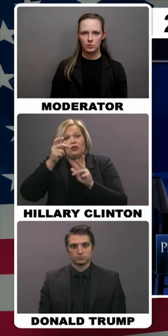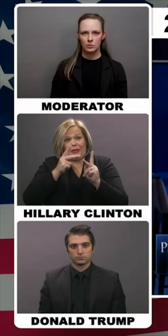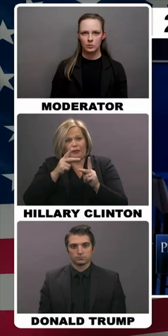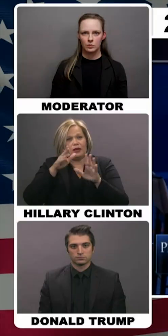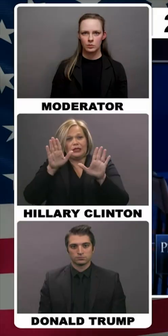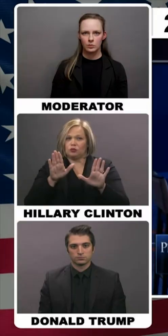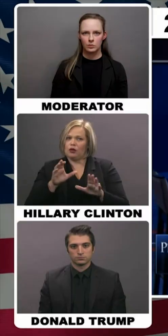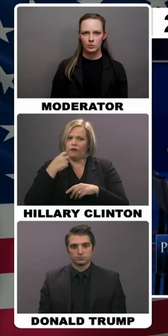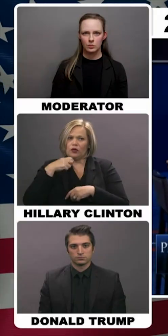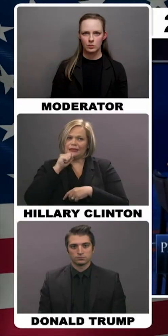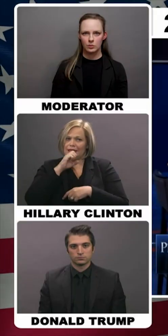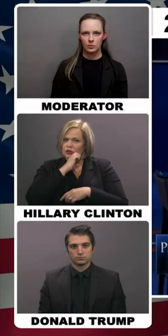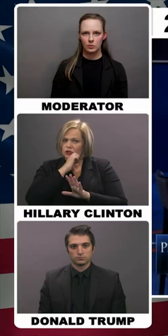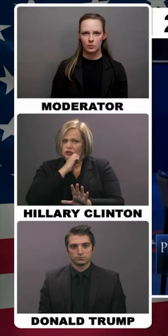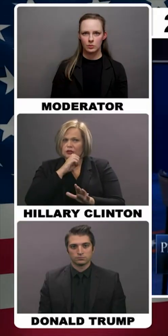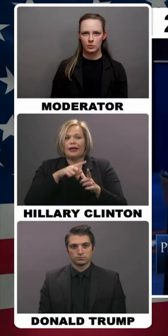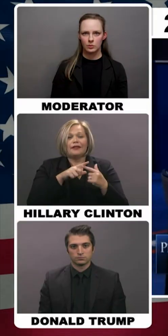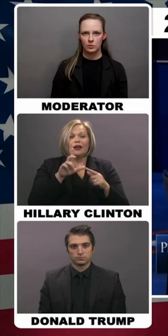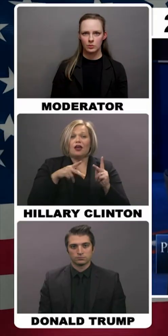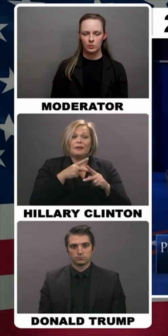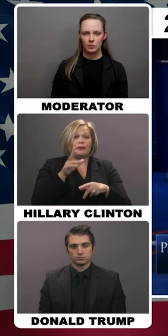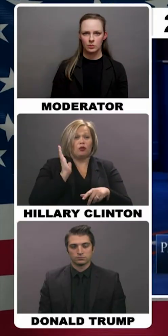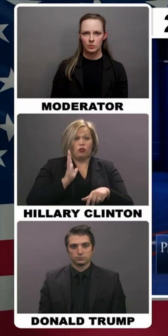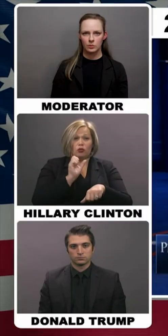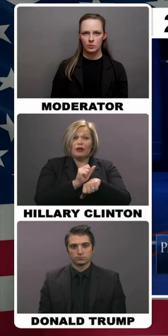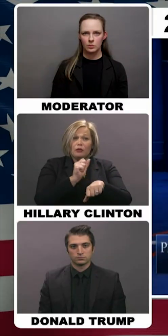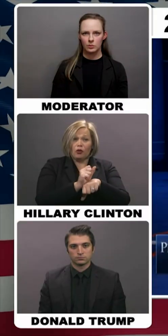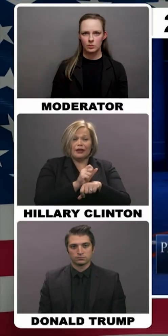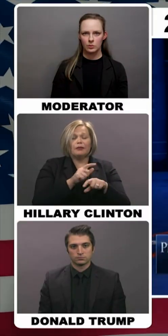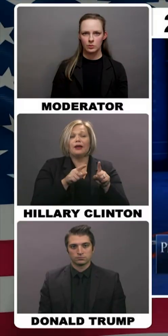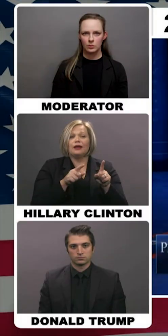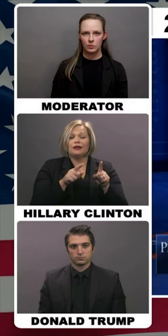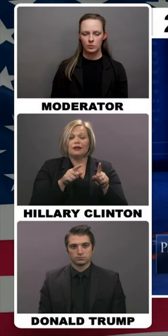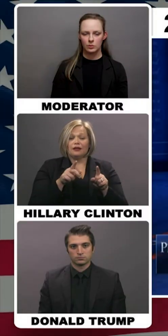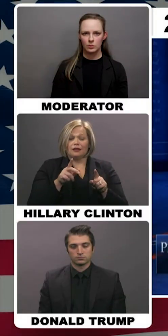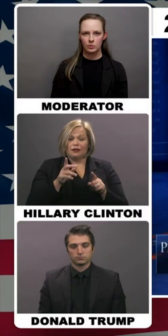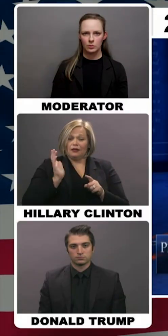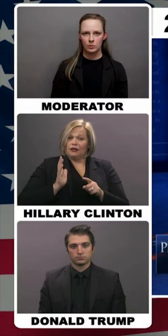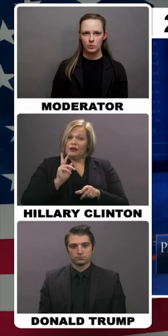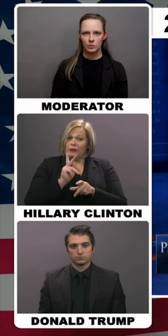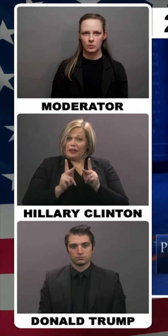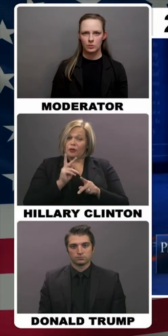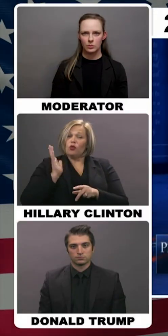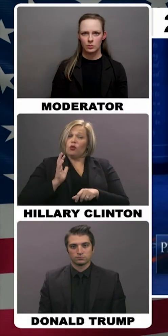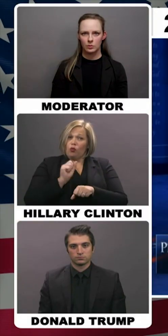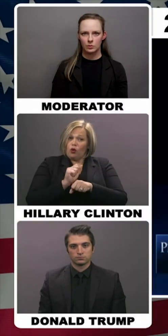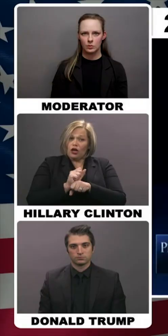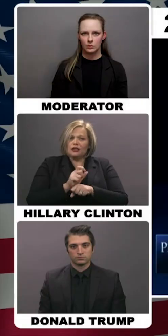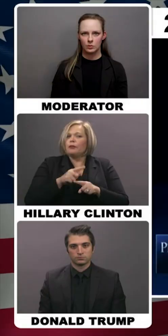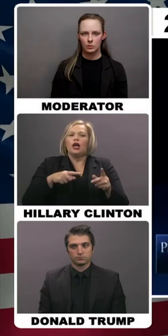And then all the people who were employed, but people who were working but didn't have the money to afford insurance